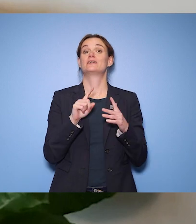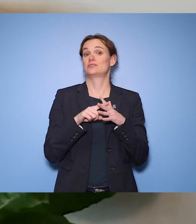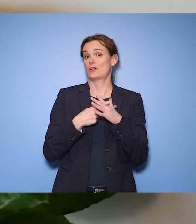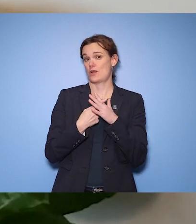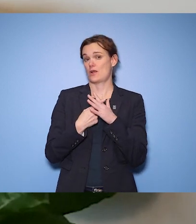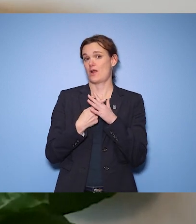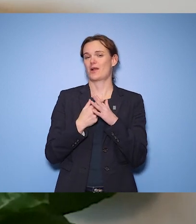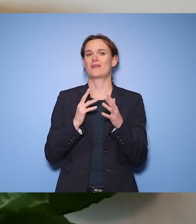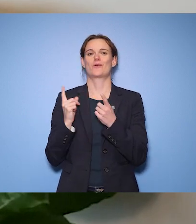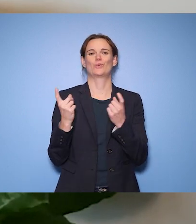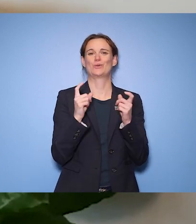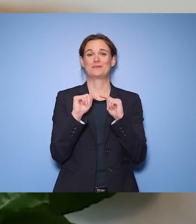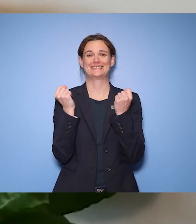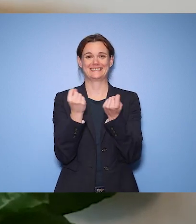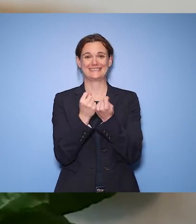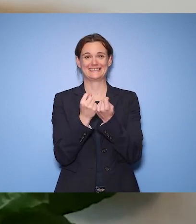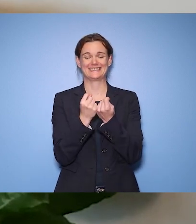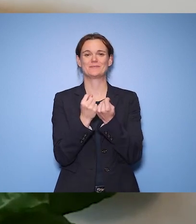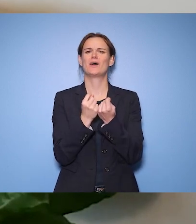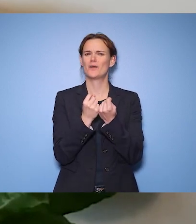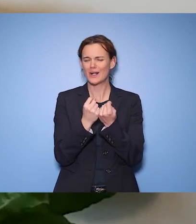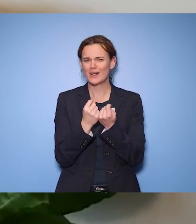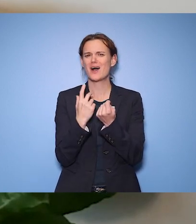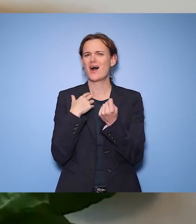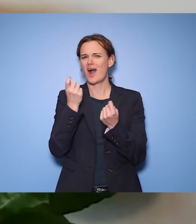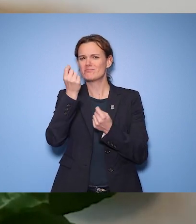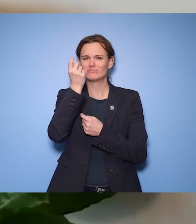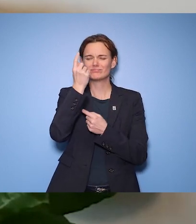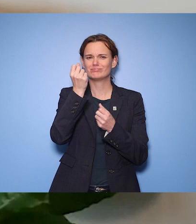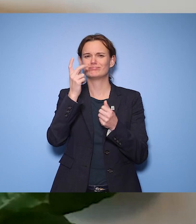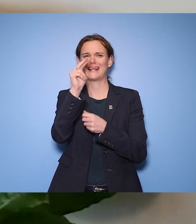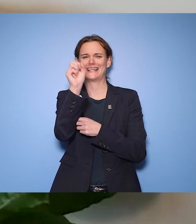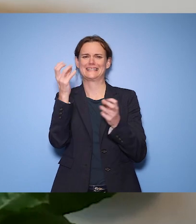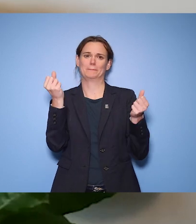with the amazing recruitment team which gave me a great understanding of the many programs